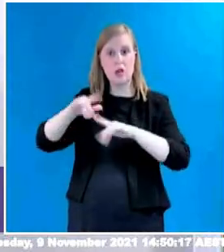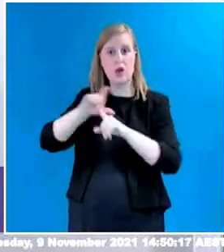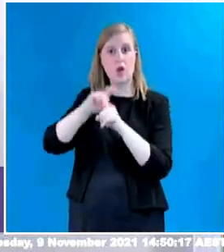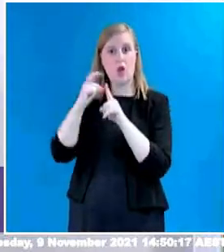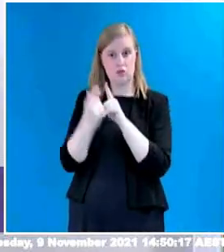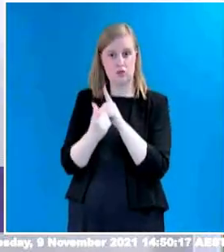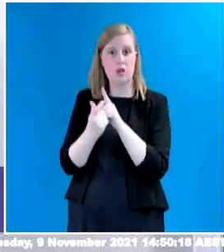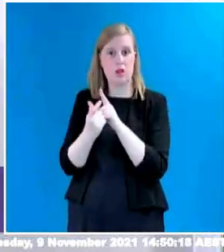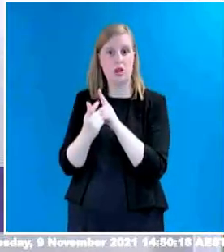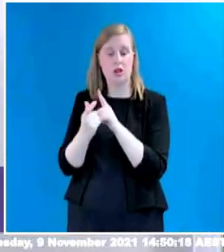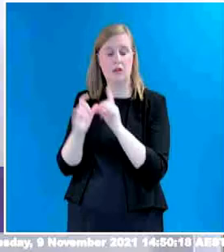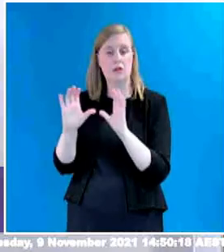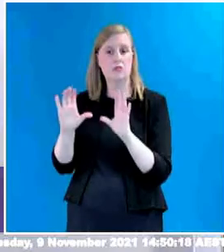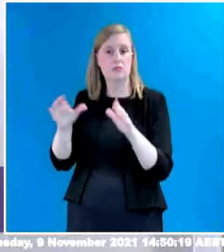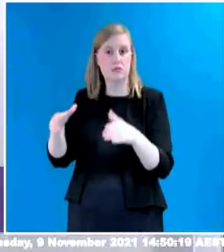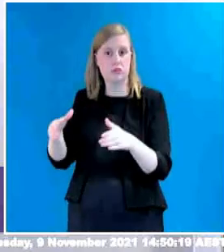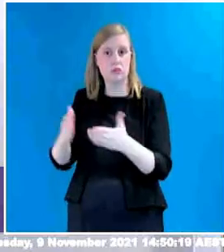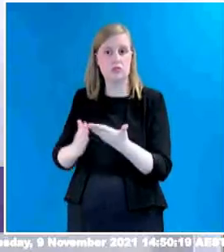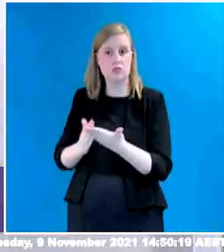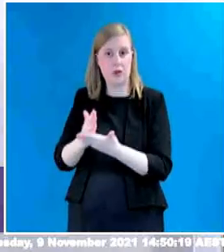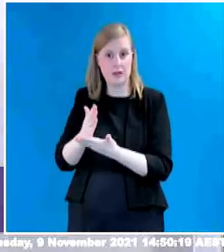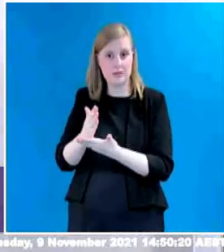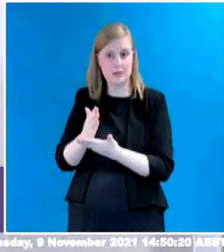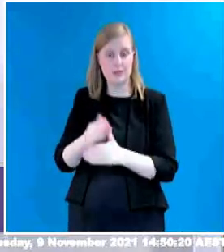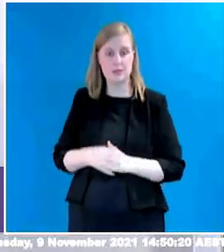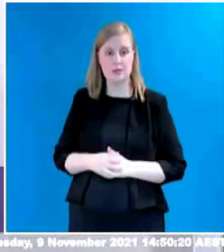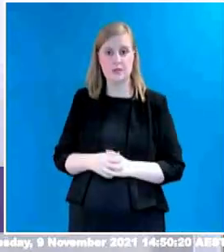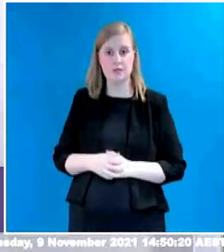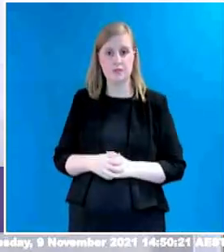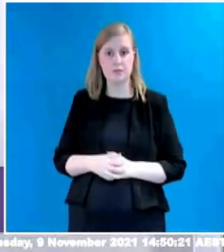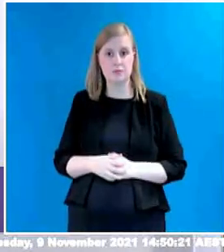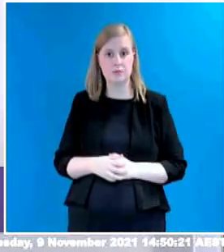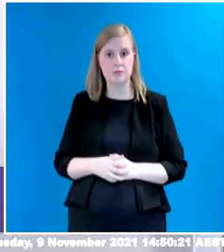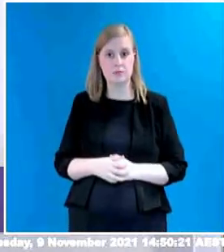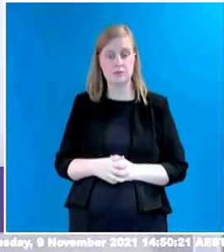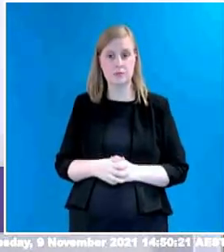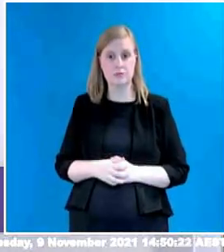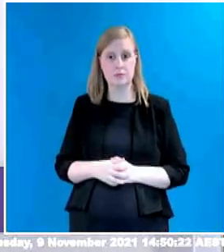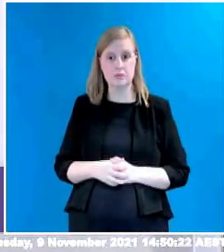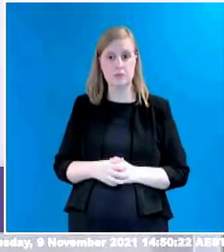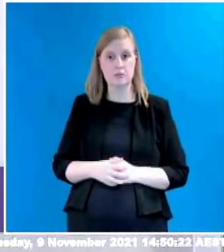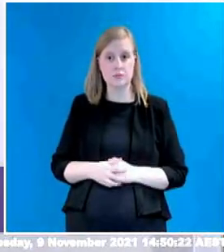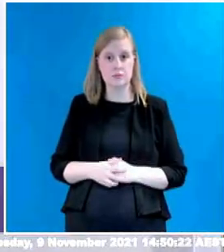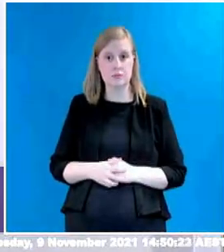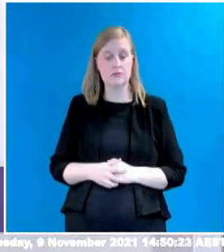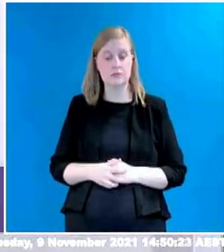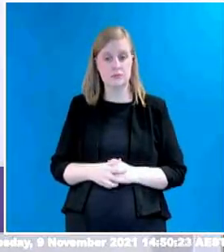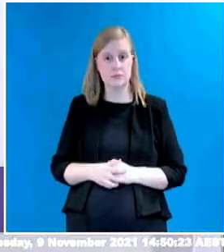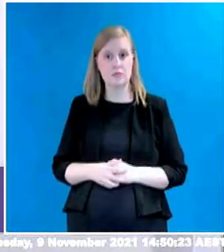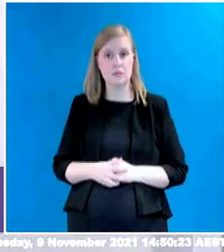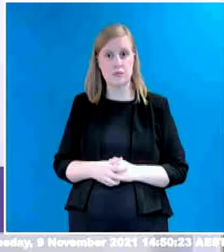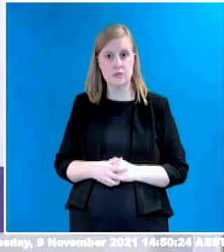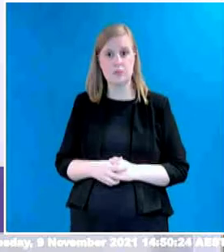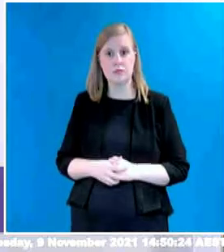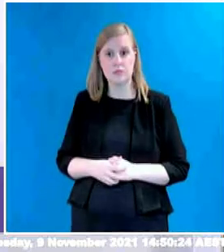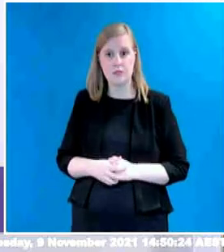The understanding of progressive realisation is that the commitment to